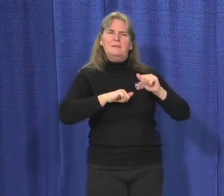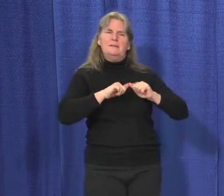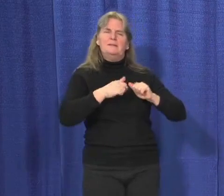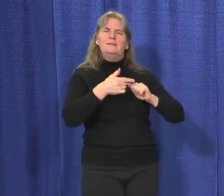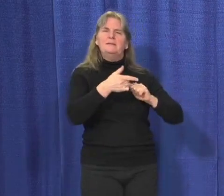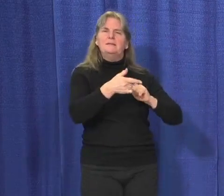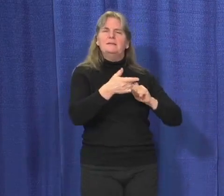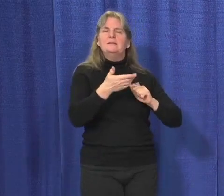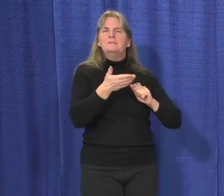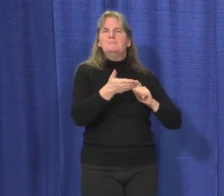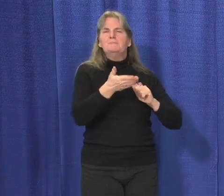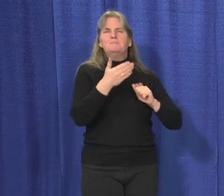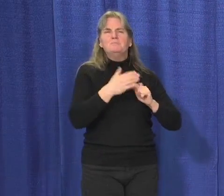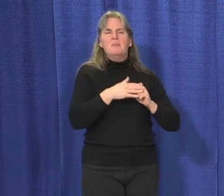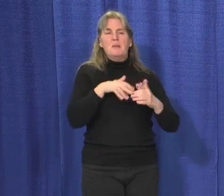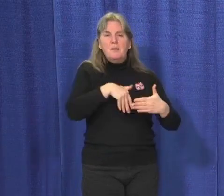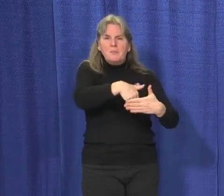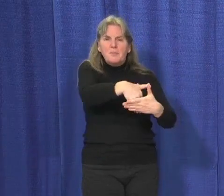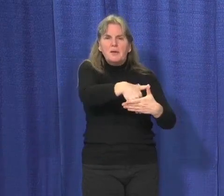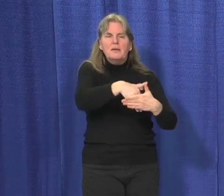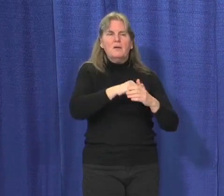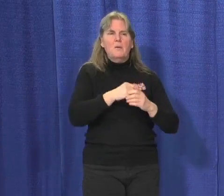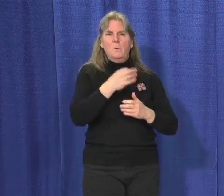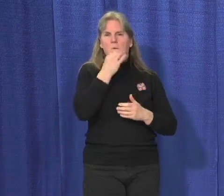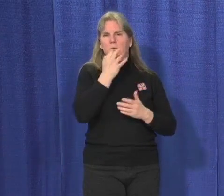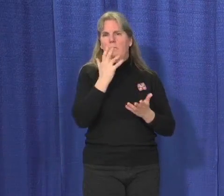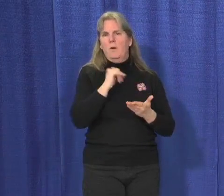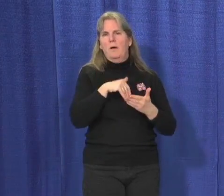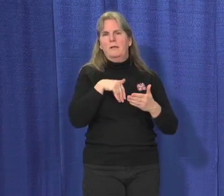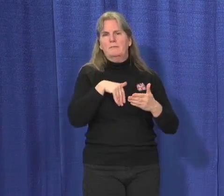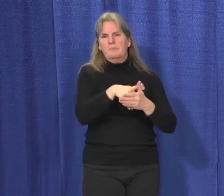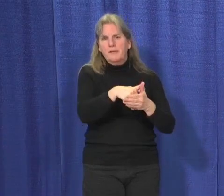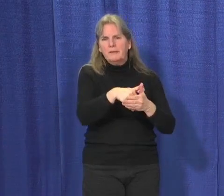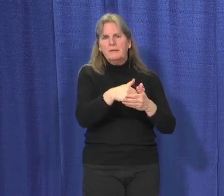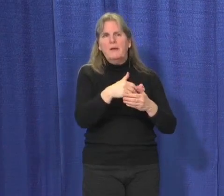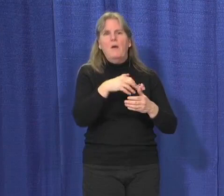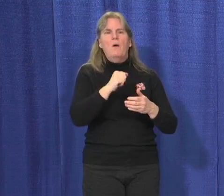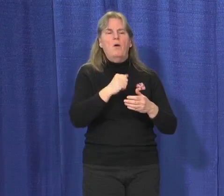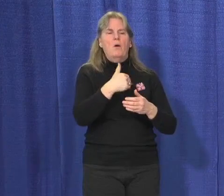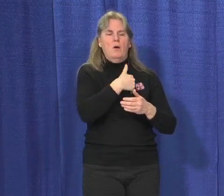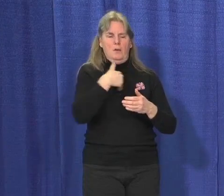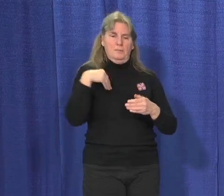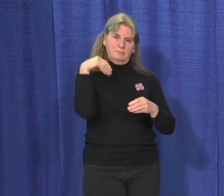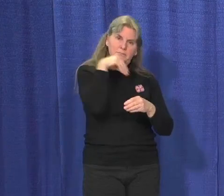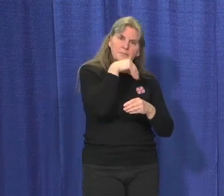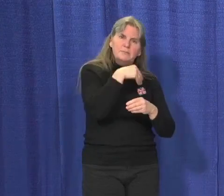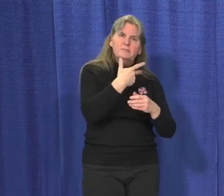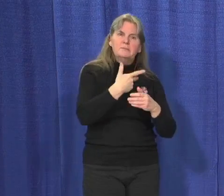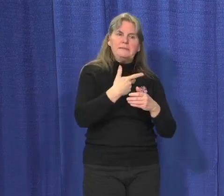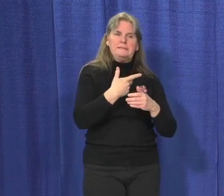might be more hesitant because they are pregnant or planning pregnancy.